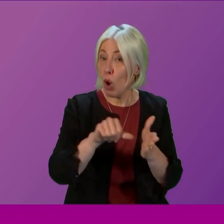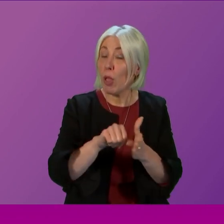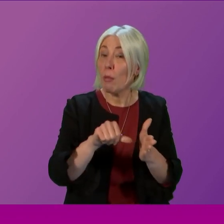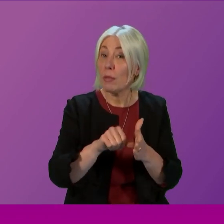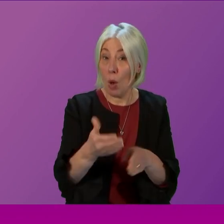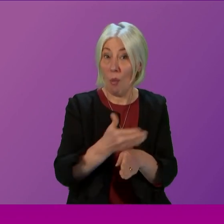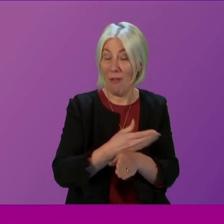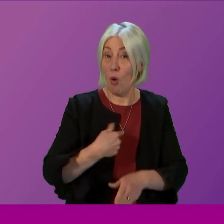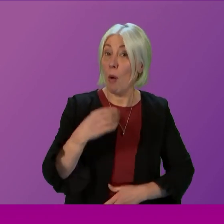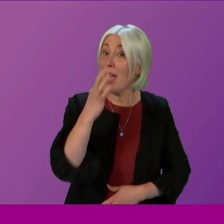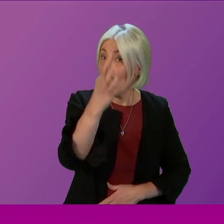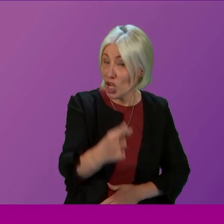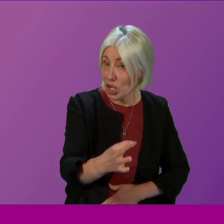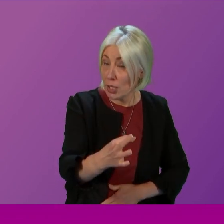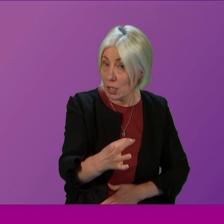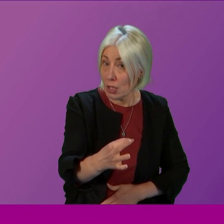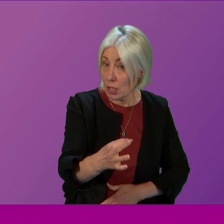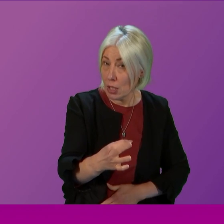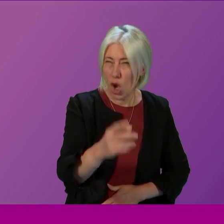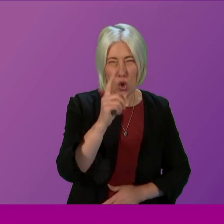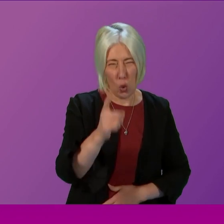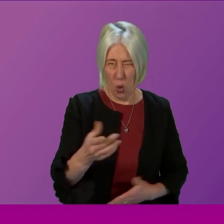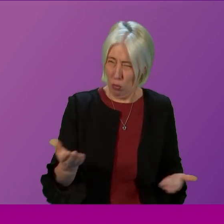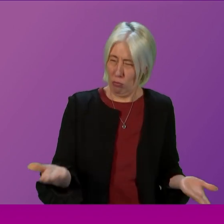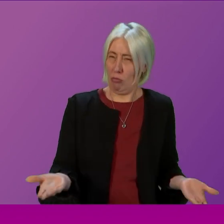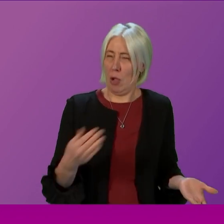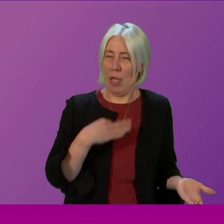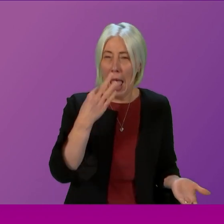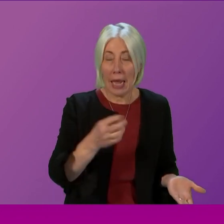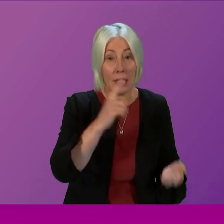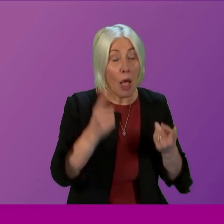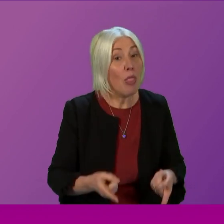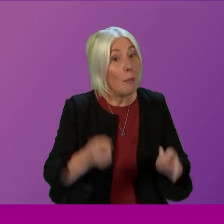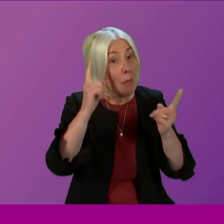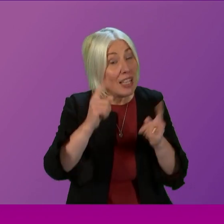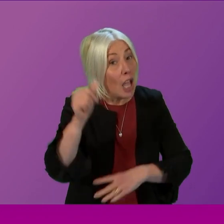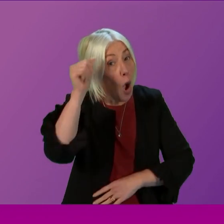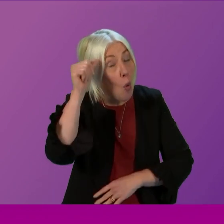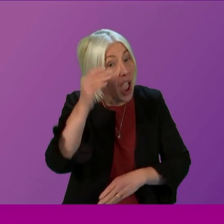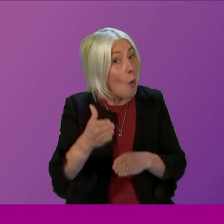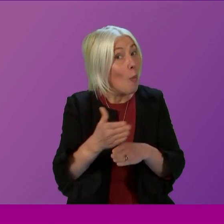my question was asked. That begged the question: was the minister aware before he answered my